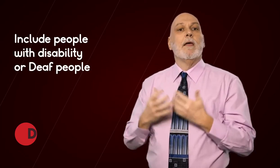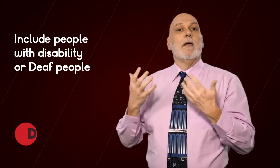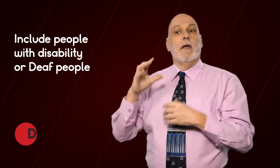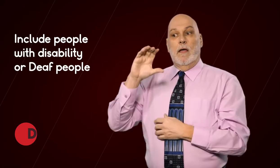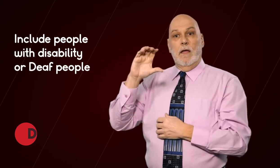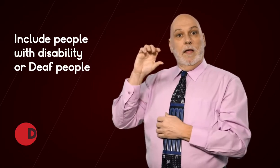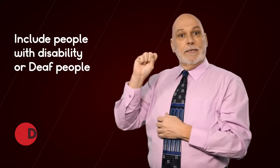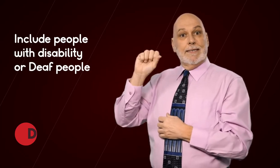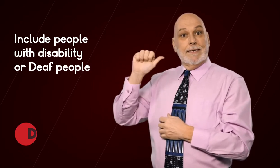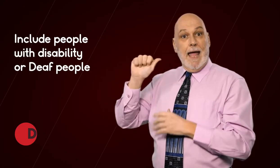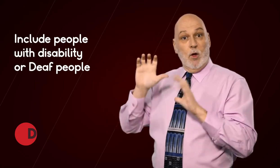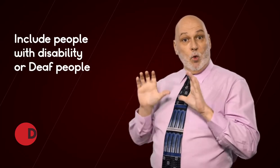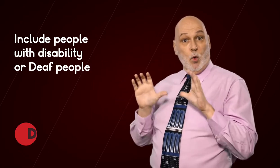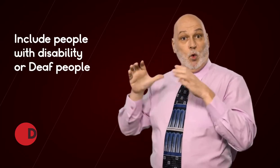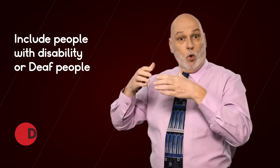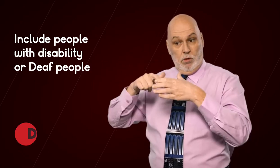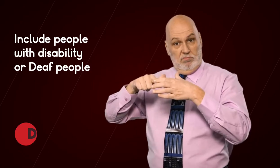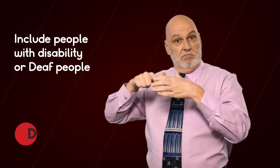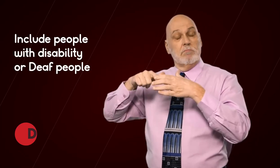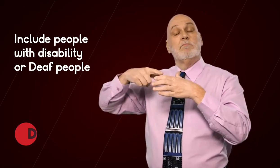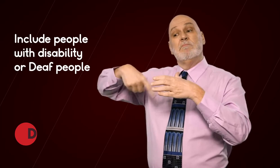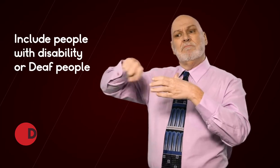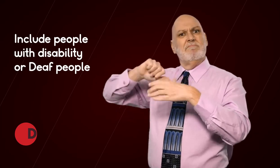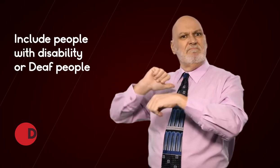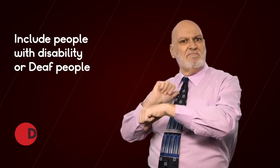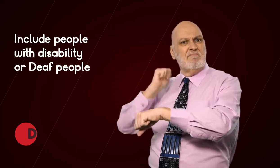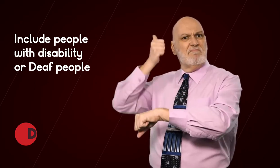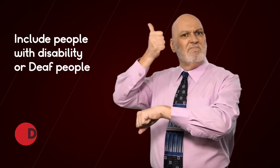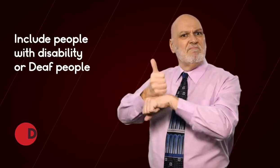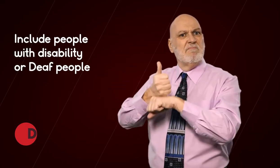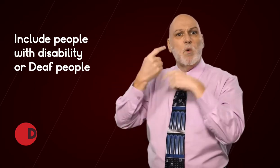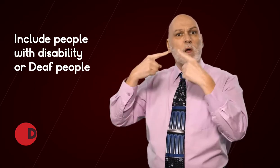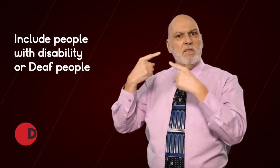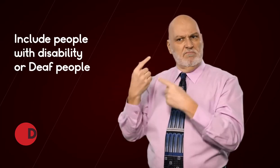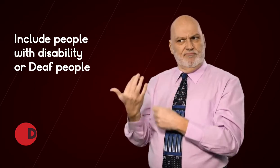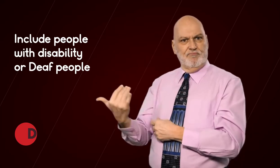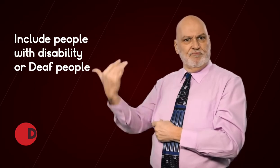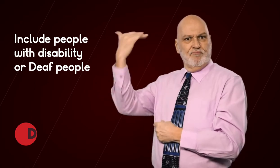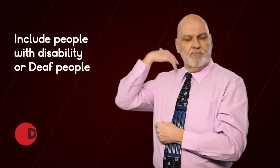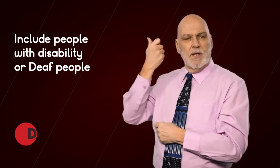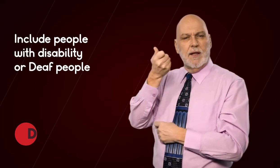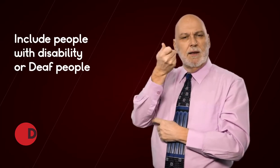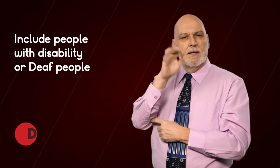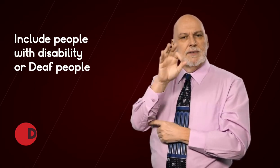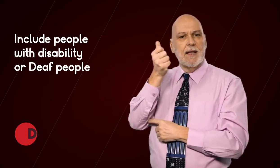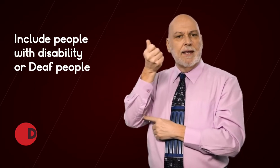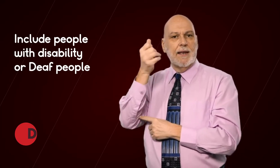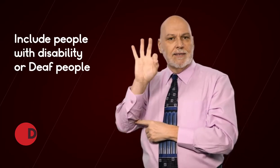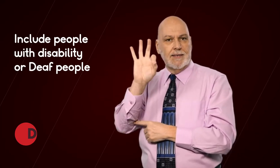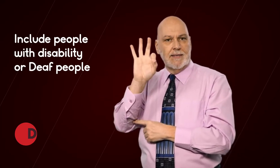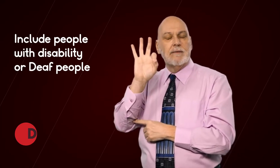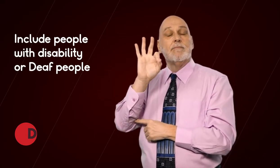CSA Group, established in 1919,